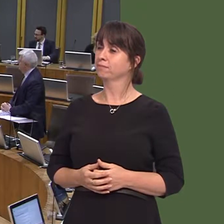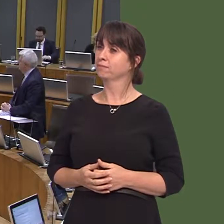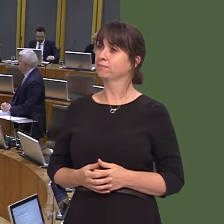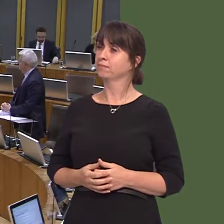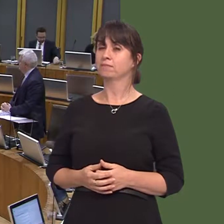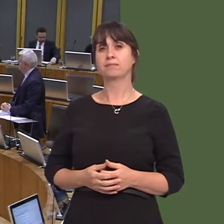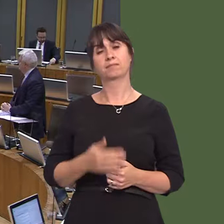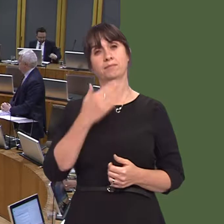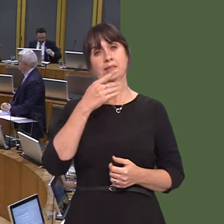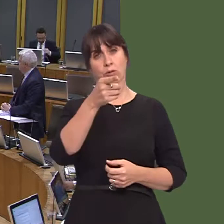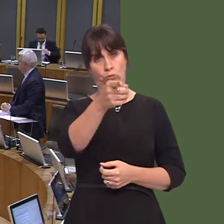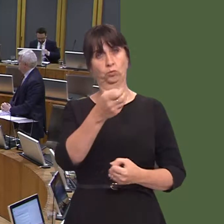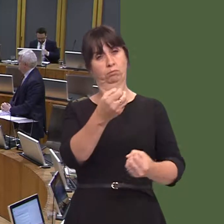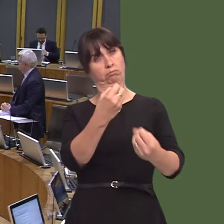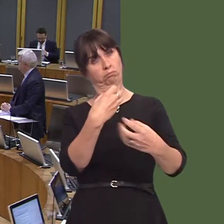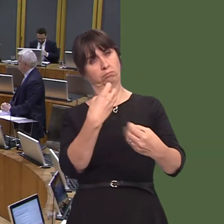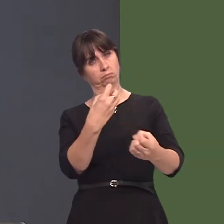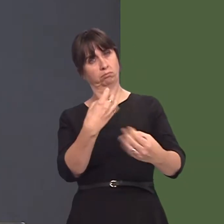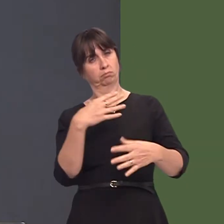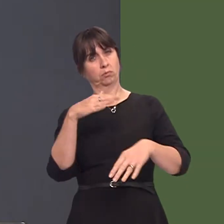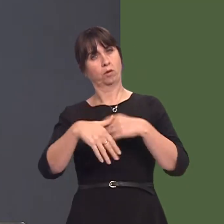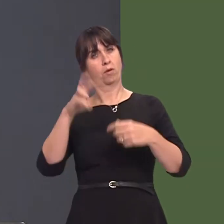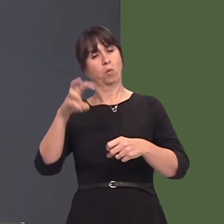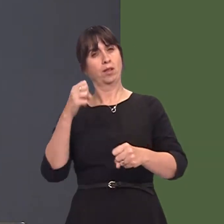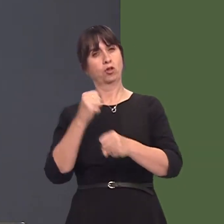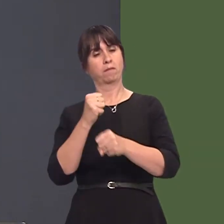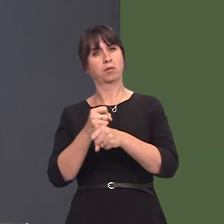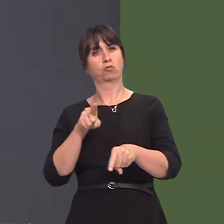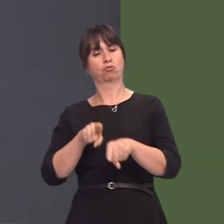Will the First Minister make a statement on the Welsh Government's efforts to tackle poverty?